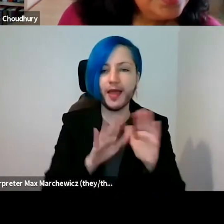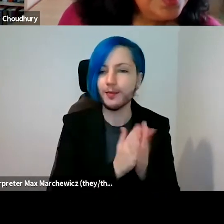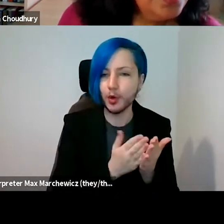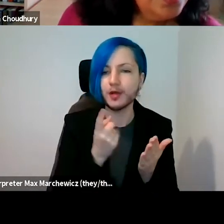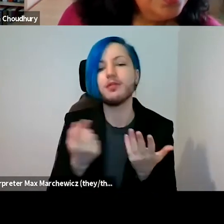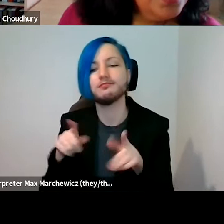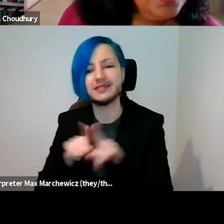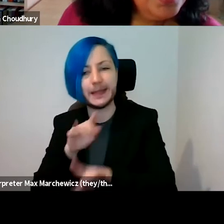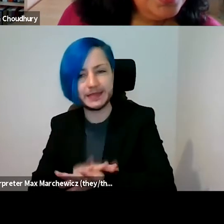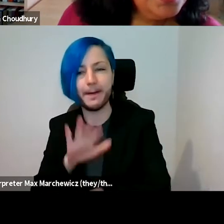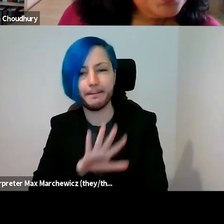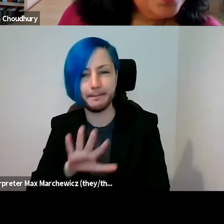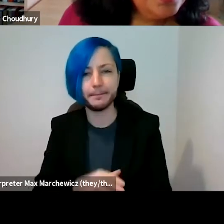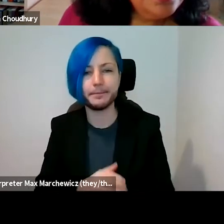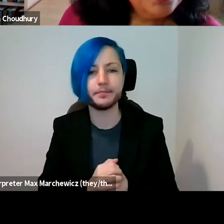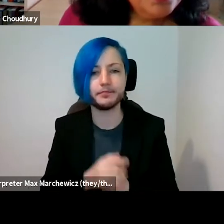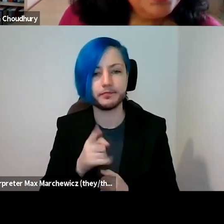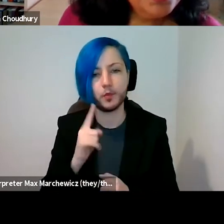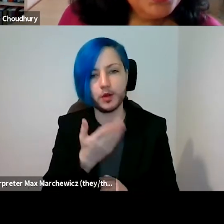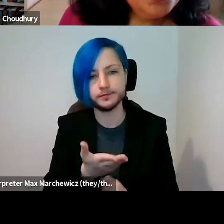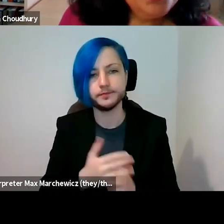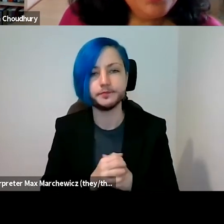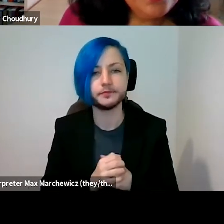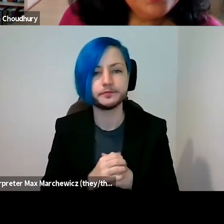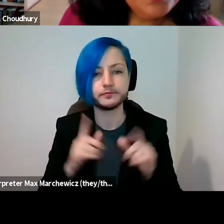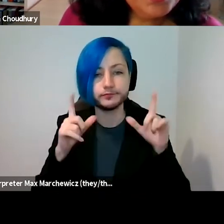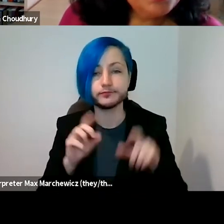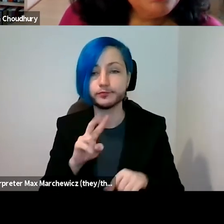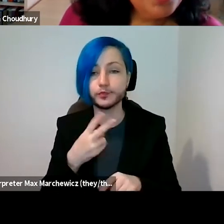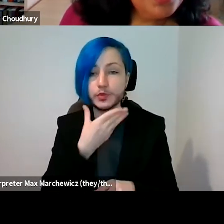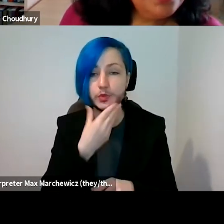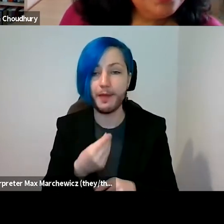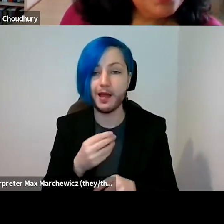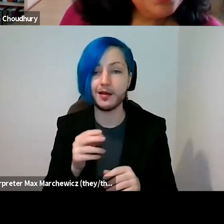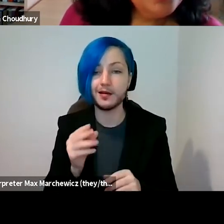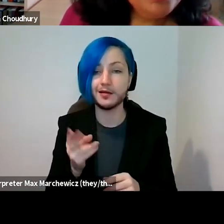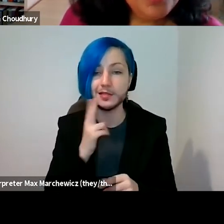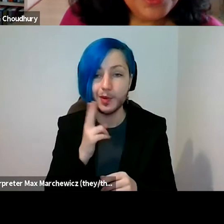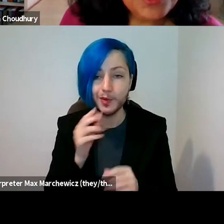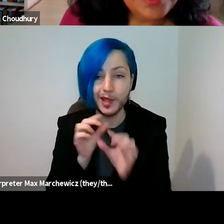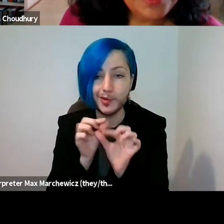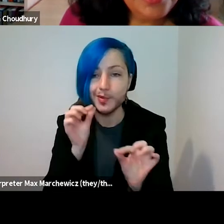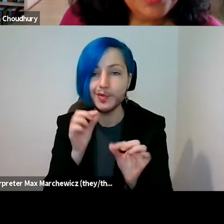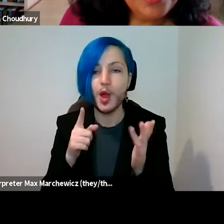So here's one, two men smoking, an opium convention, right?